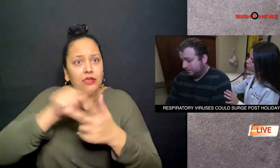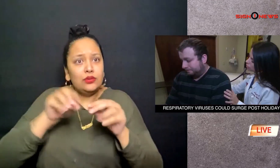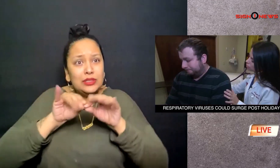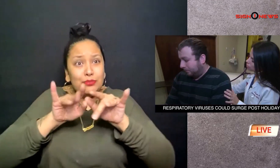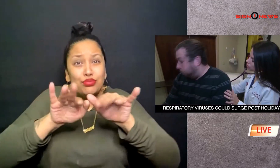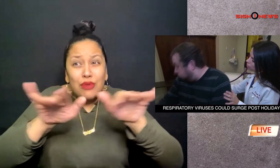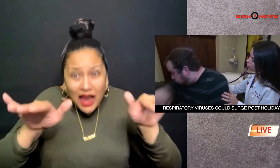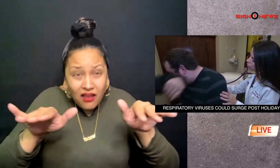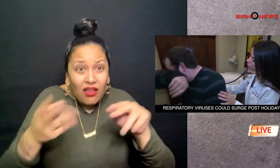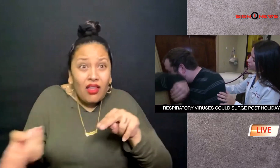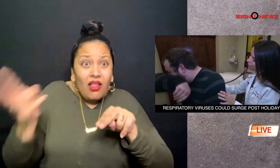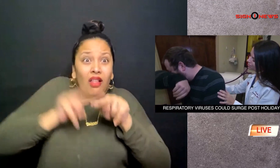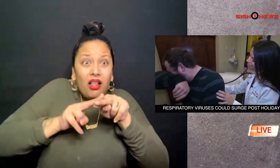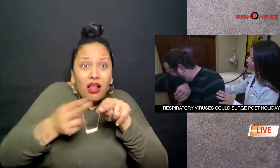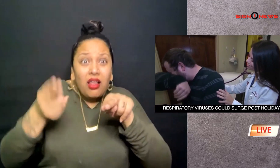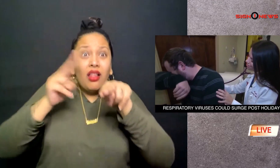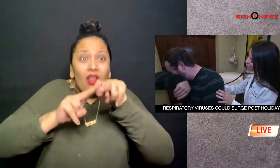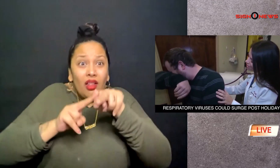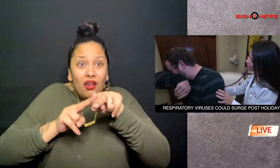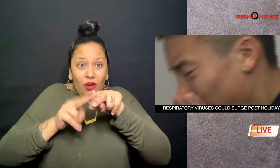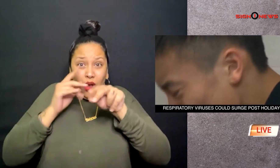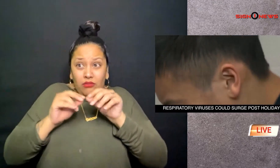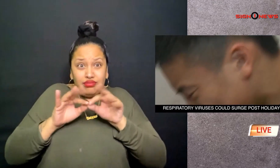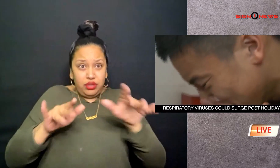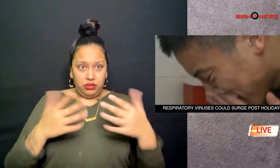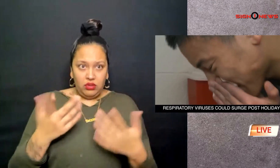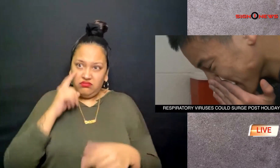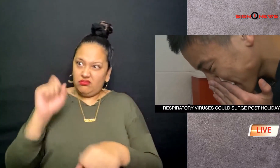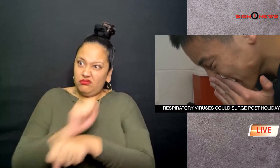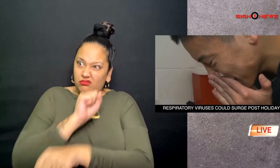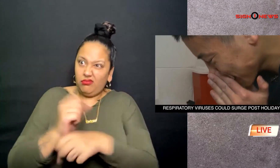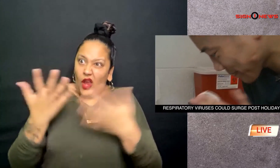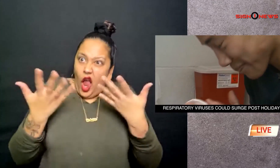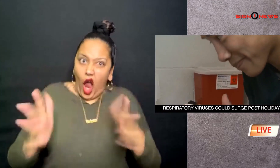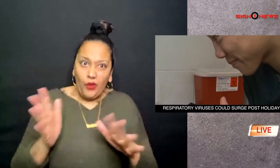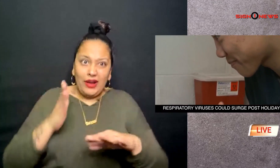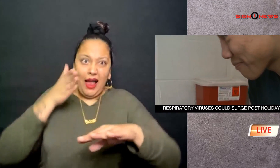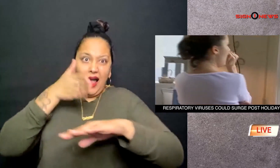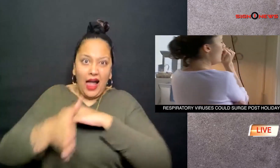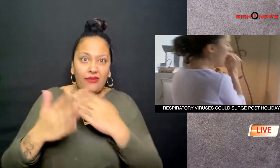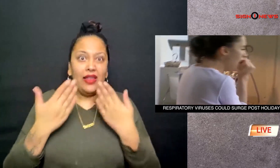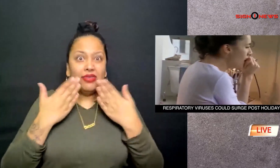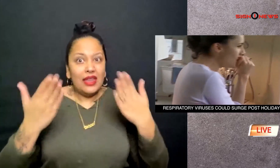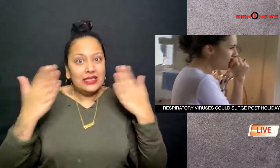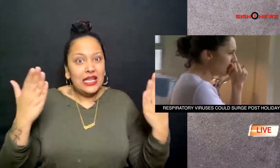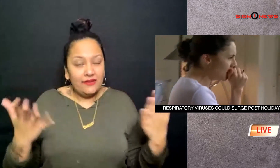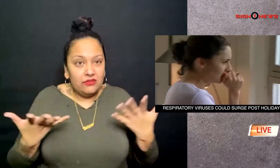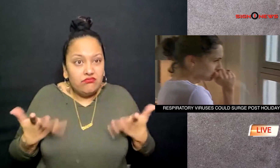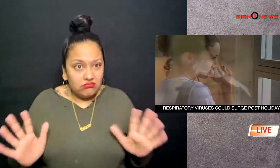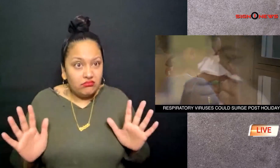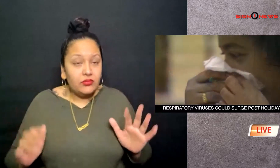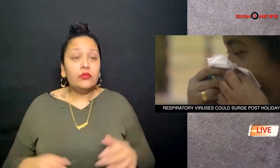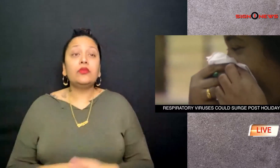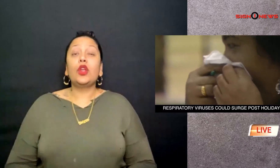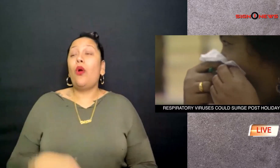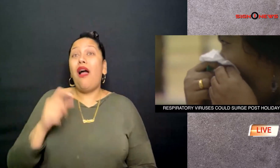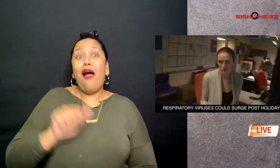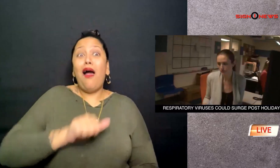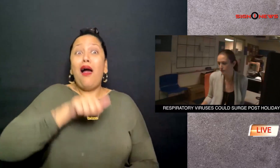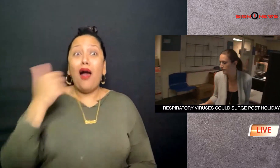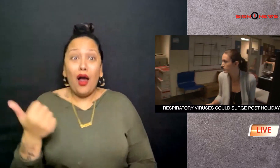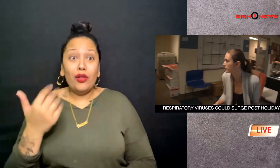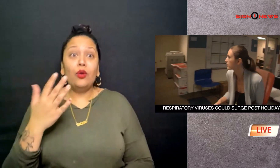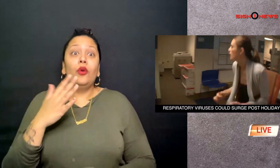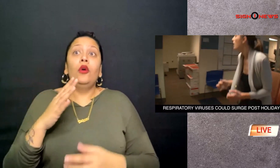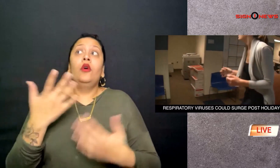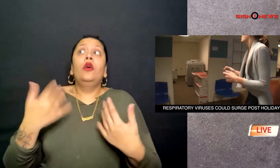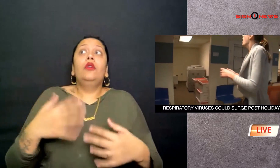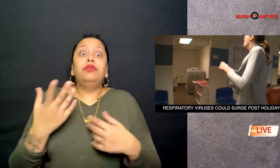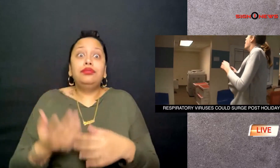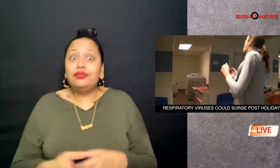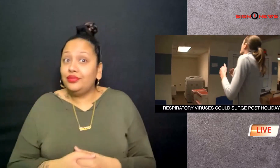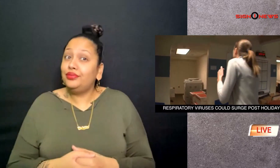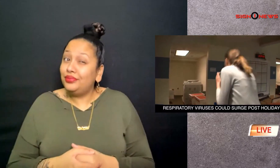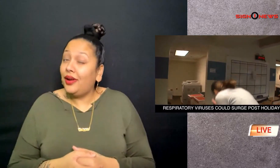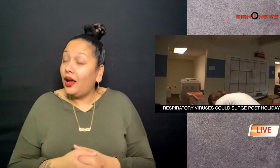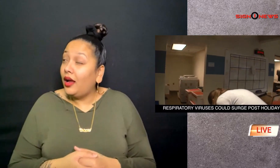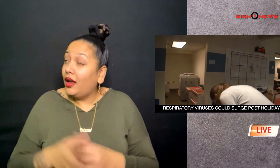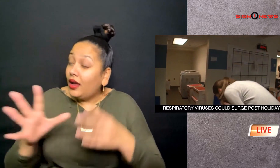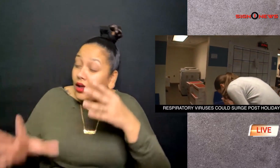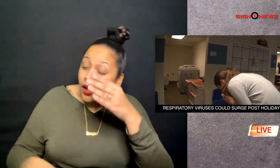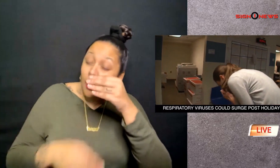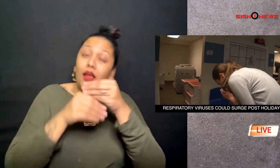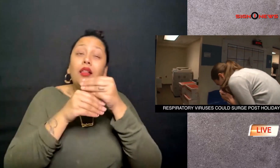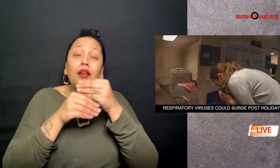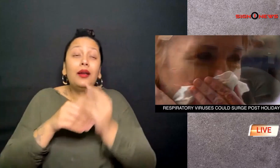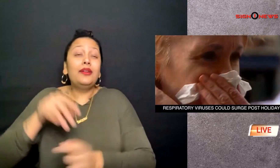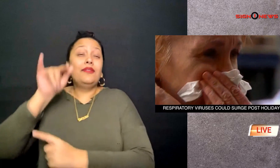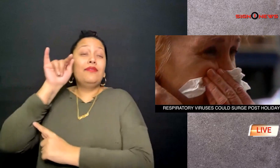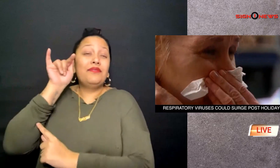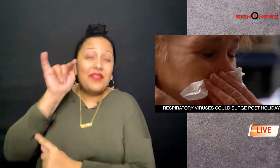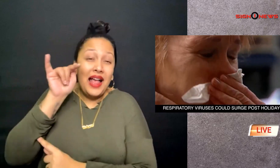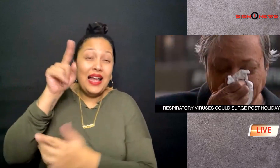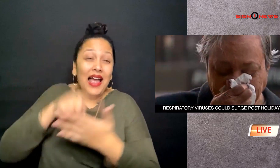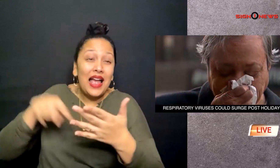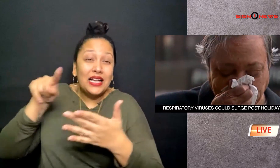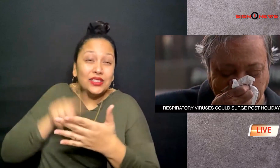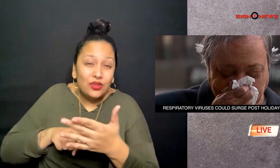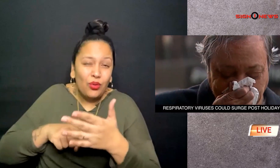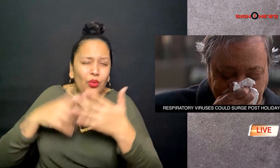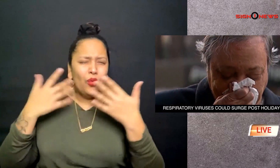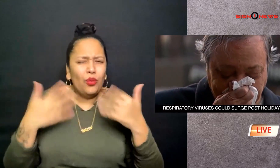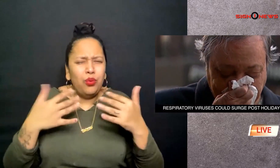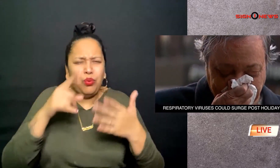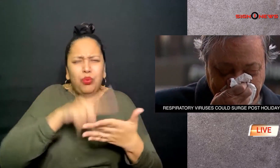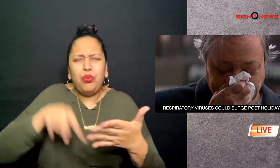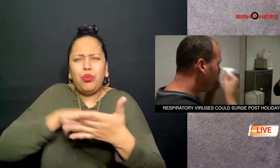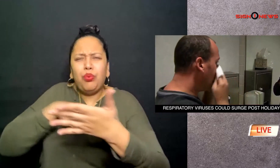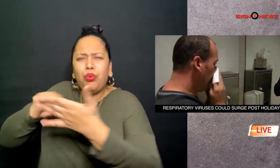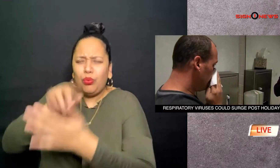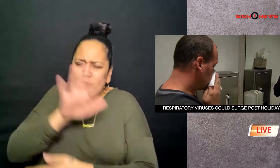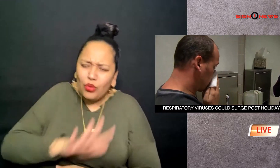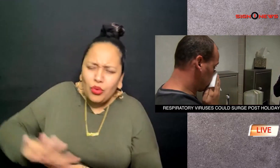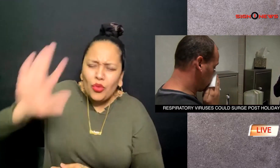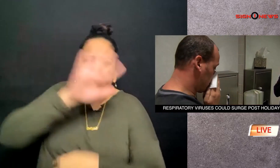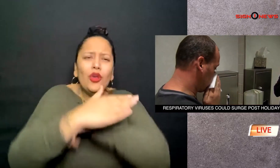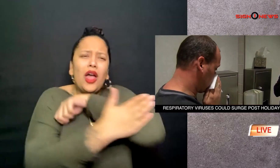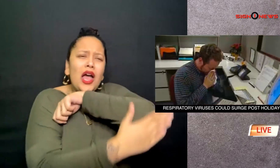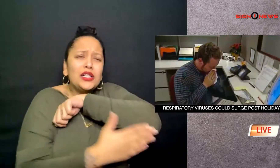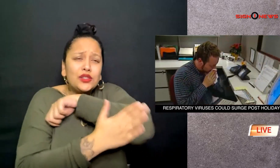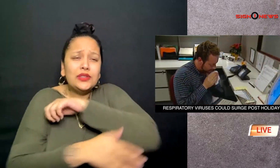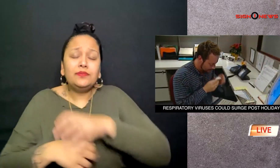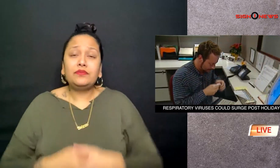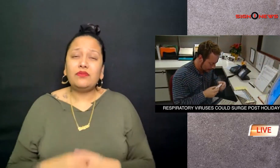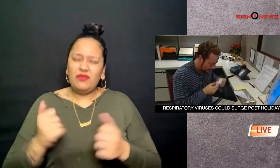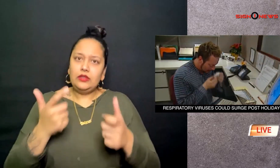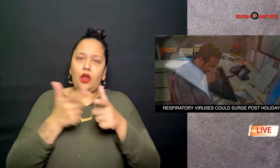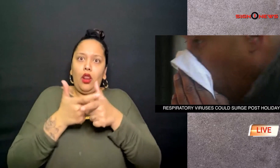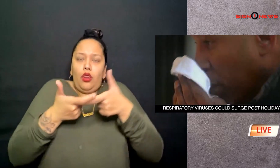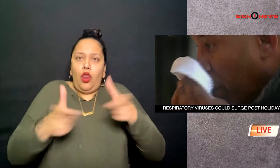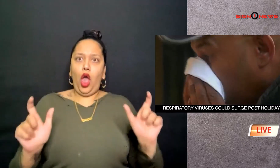spread and cases did surge after Thanksgiving